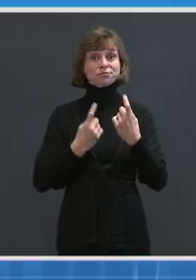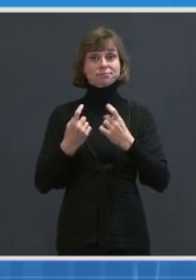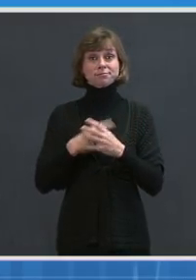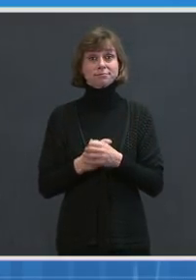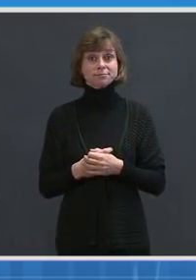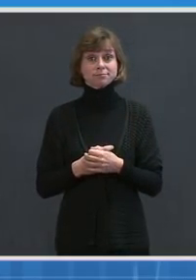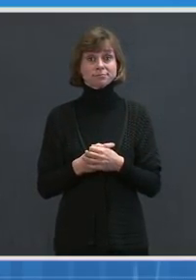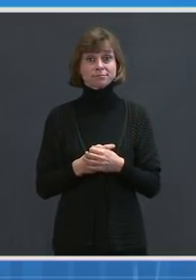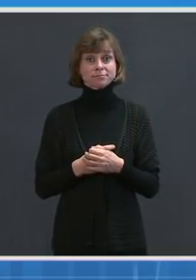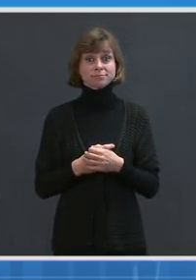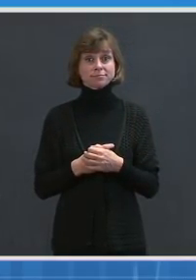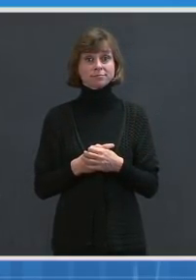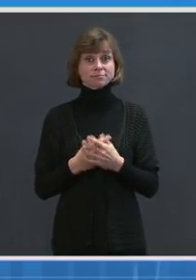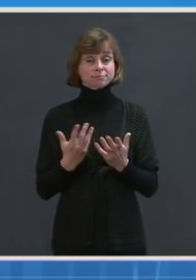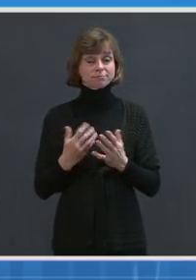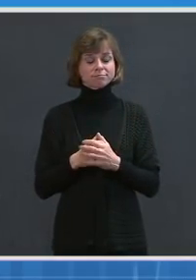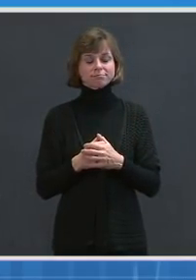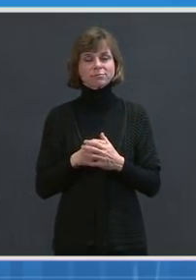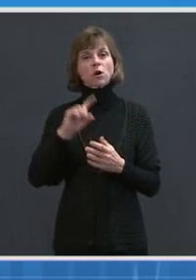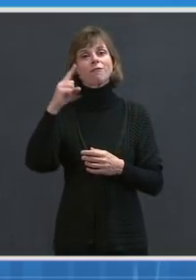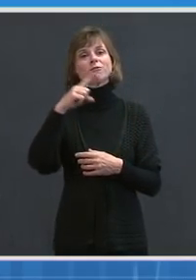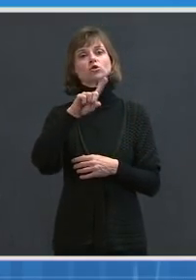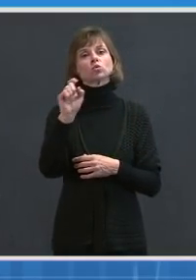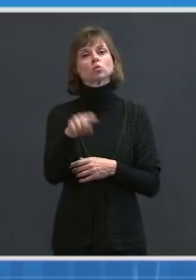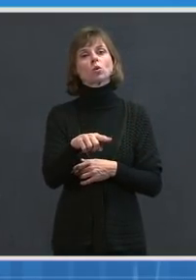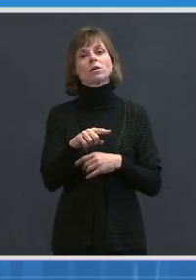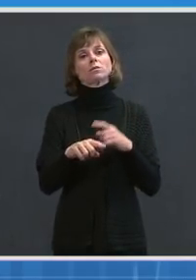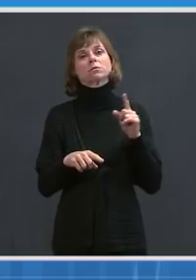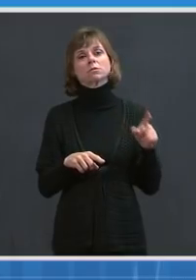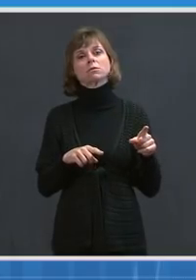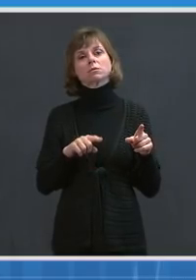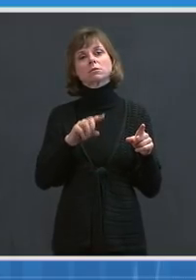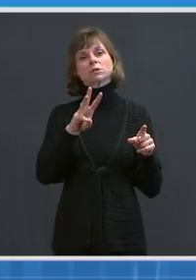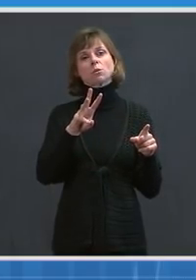Moderator: Great. First question we will go to Sam Whitehead with WABE Atlanta.